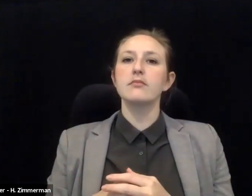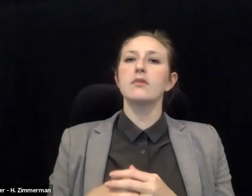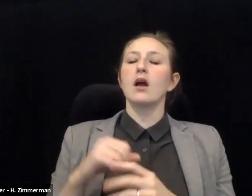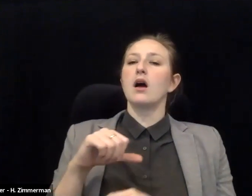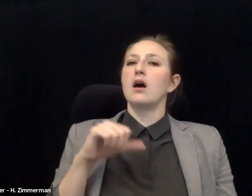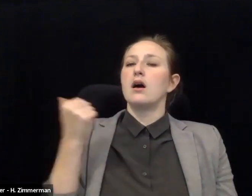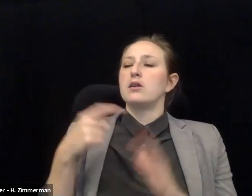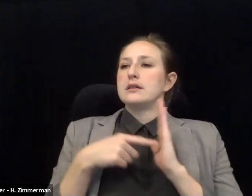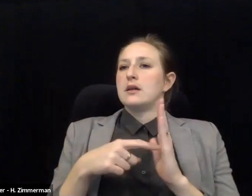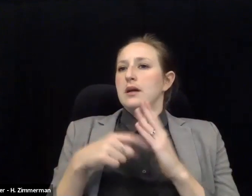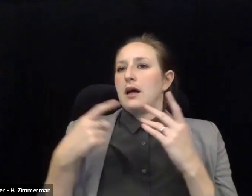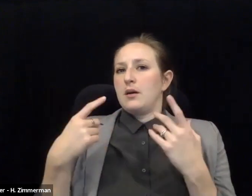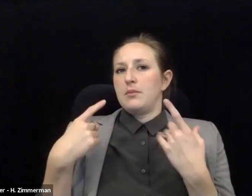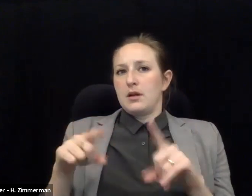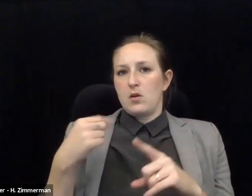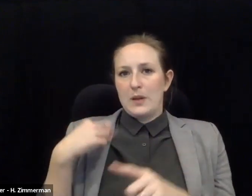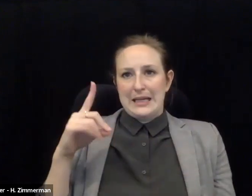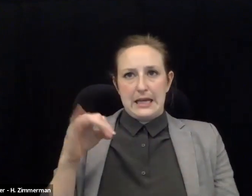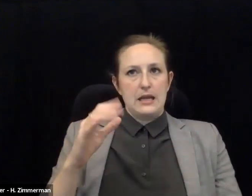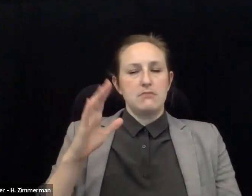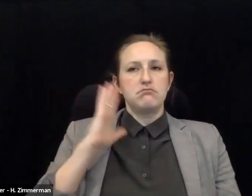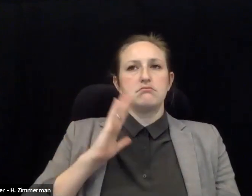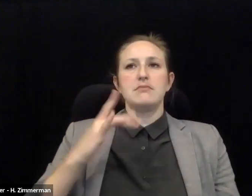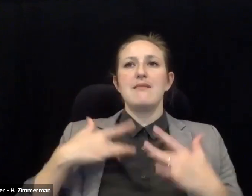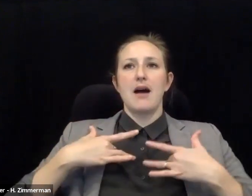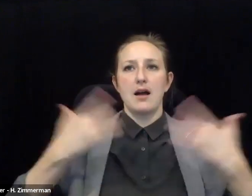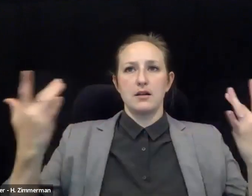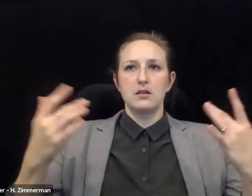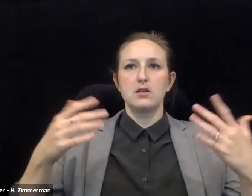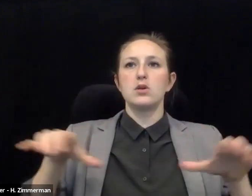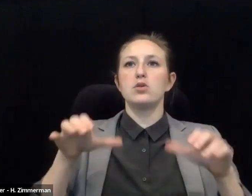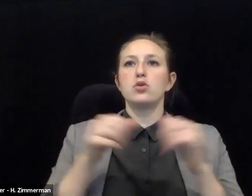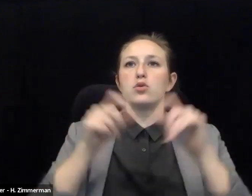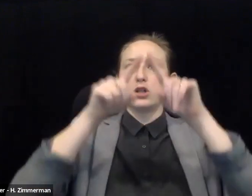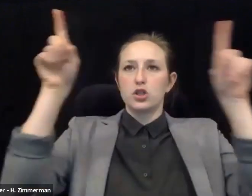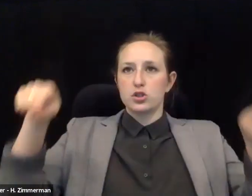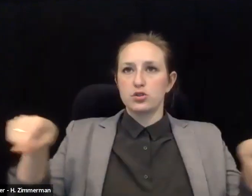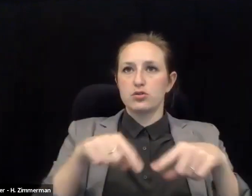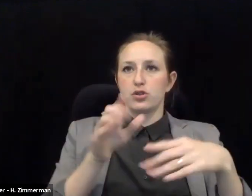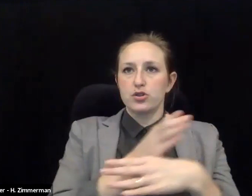we did an event. And when we we did a screen share for a video that had captions on it.